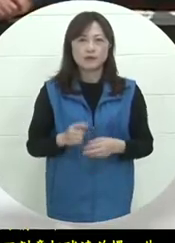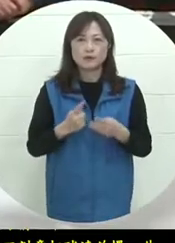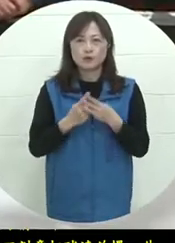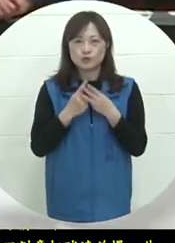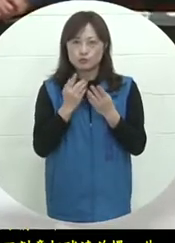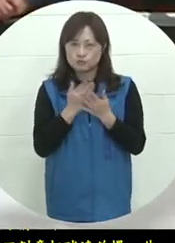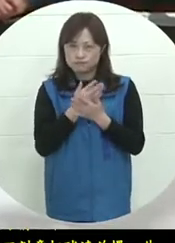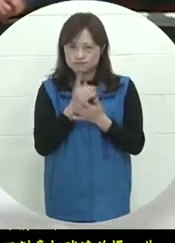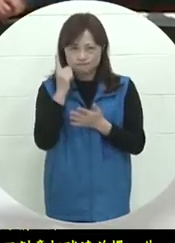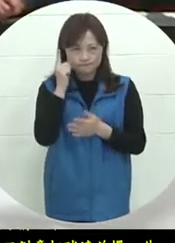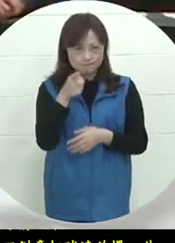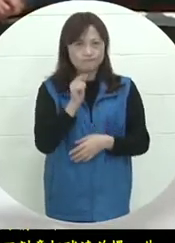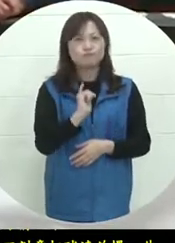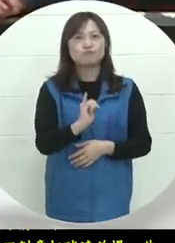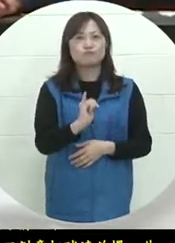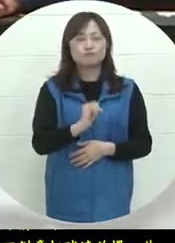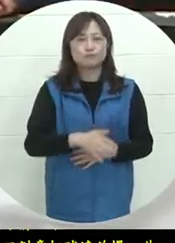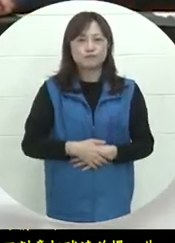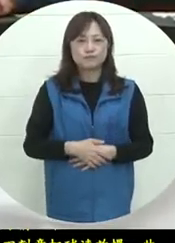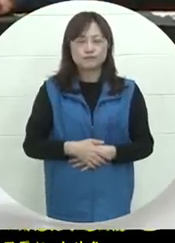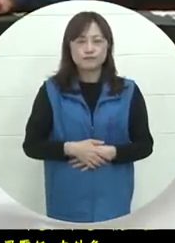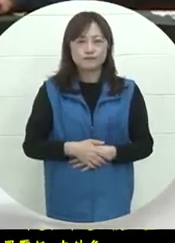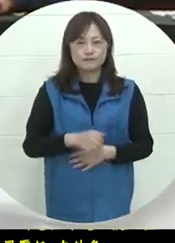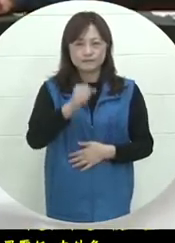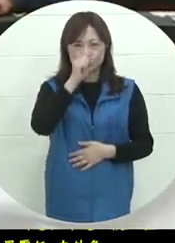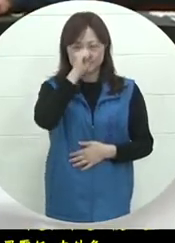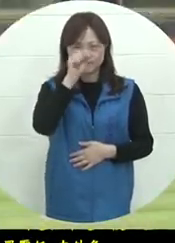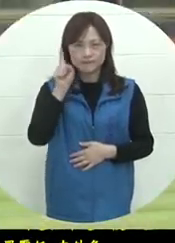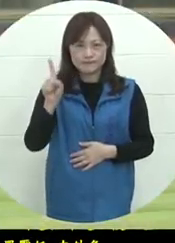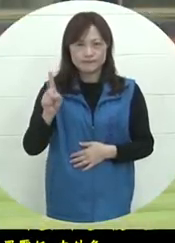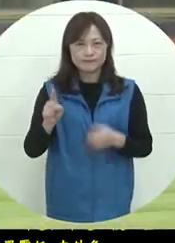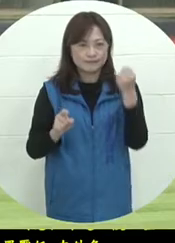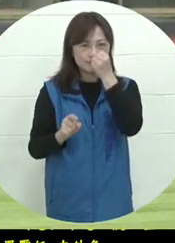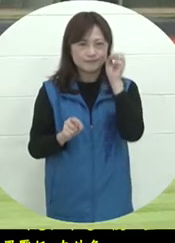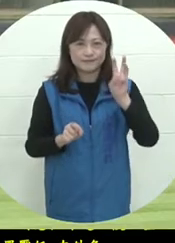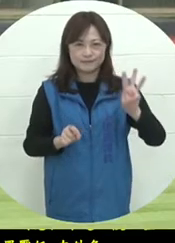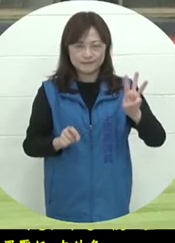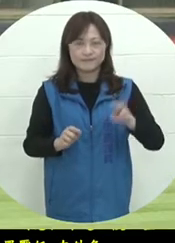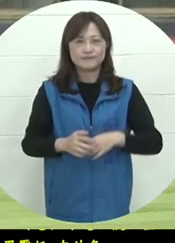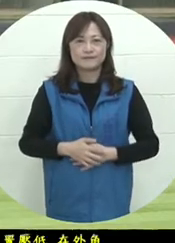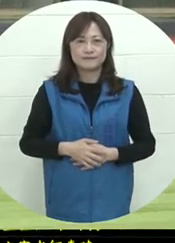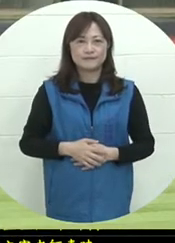The ball speed formed one good, three bad, and the American team attacked two in the second half of the inning. When the ball is out, second base is still manned.